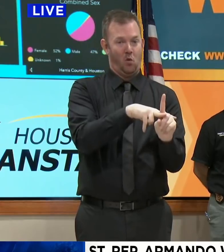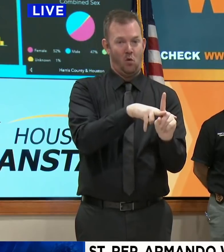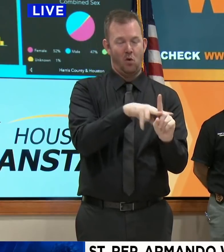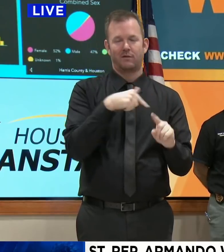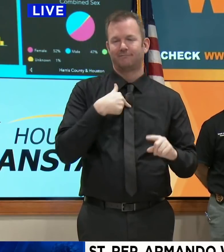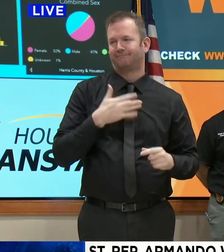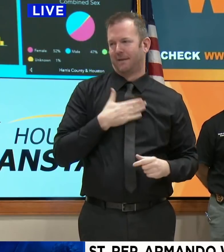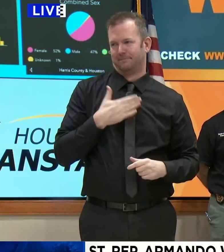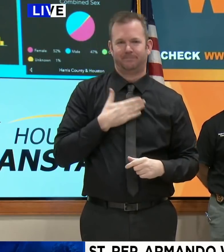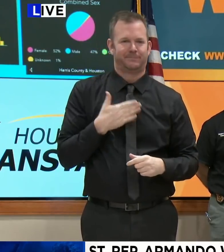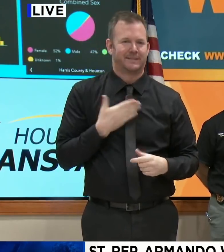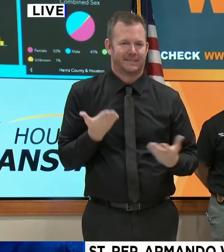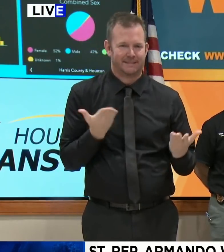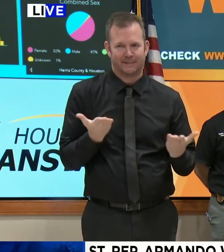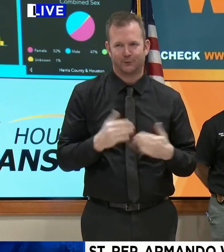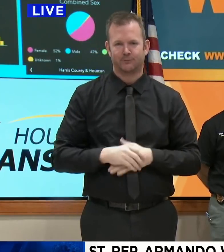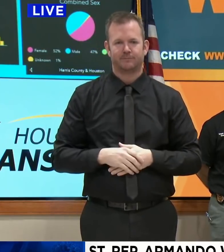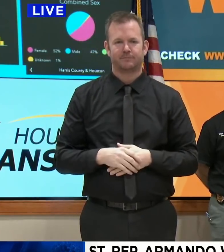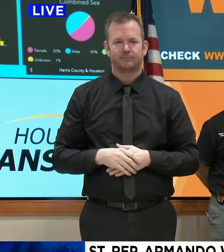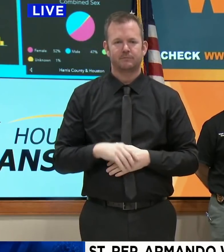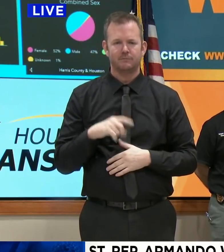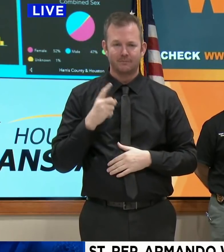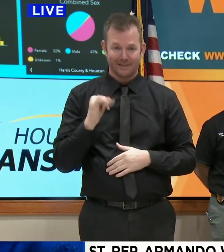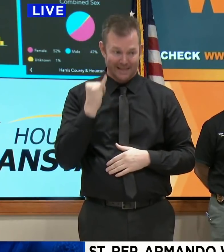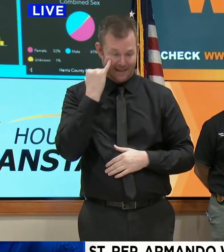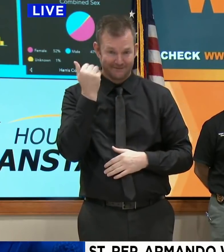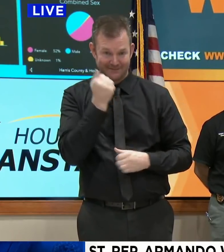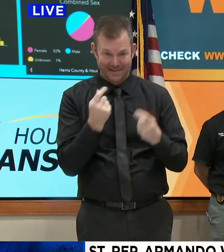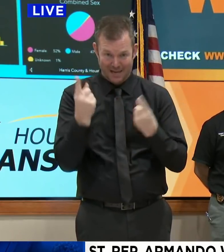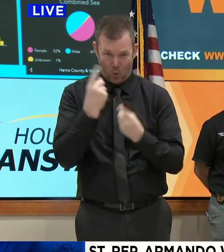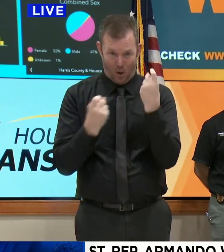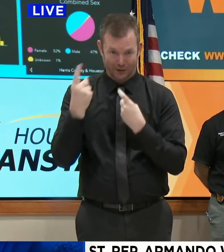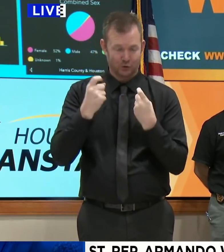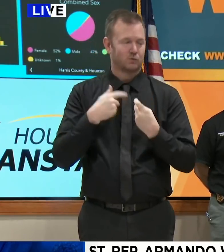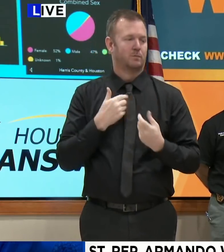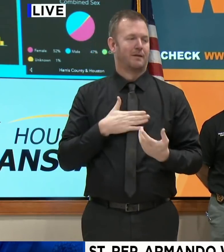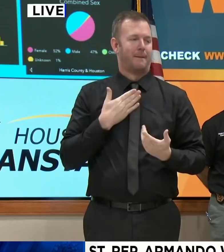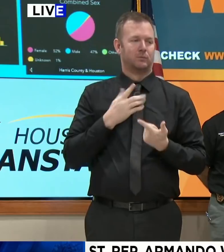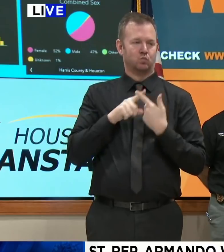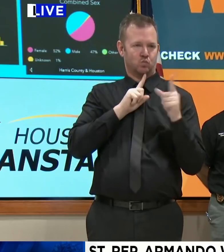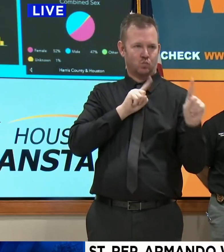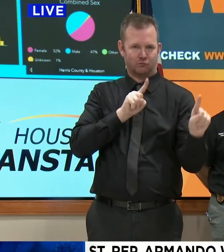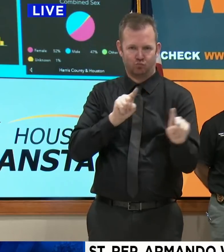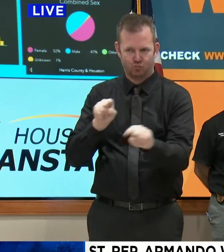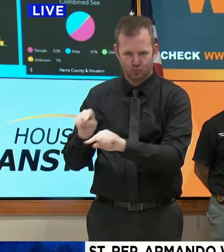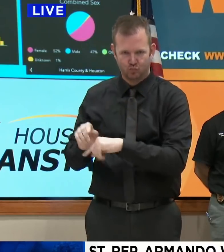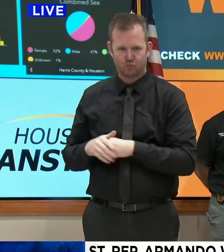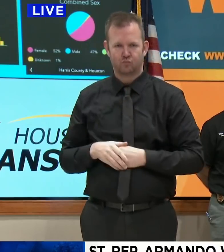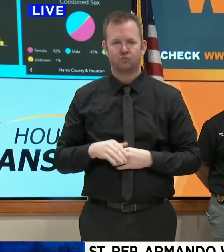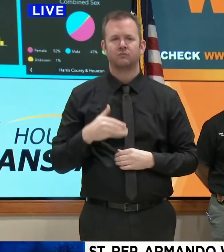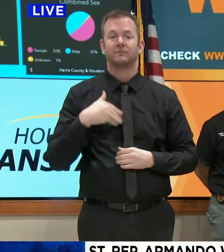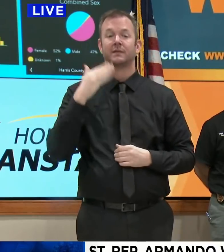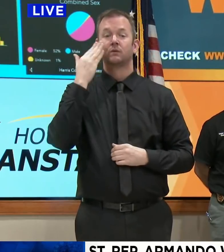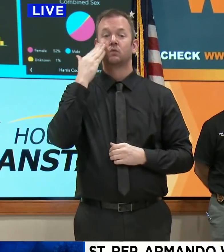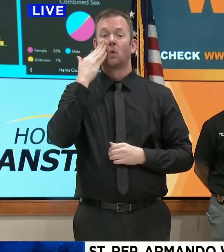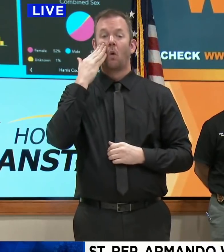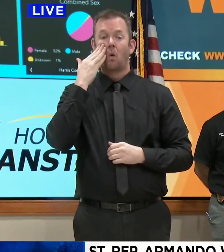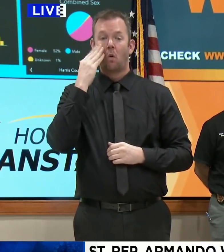that is as a man the Texas and so with a man the Texas and so with that that take any questions but at this take any questions but at this point I do I understand that